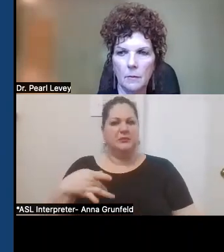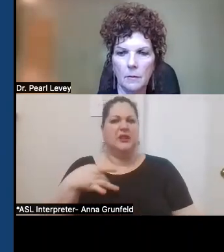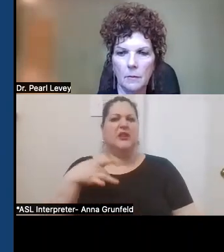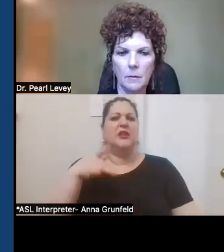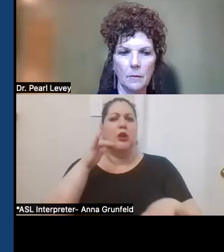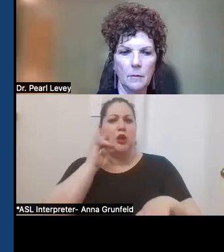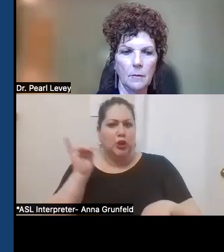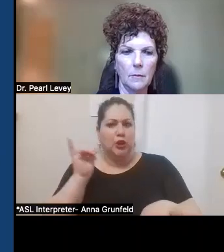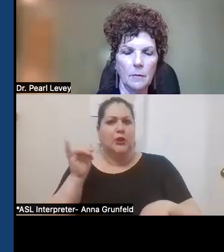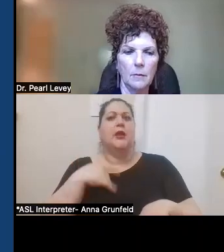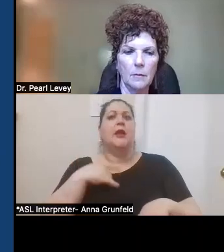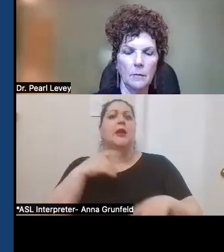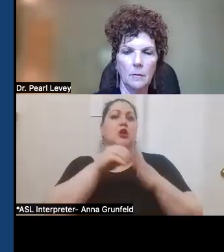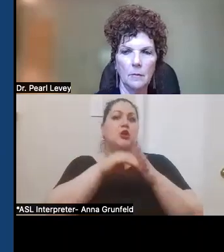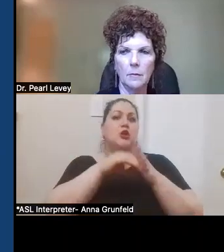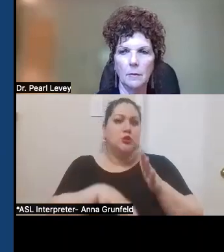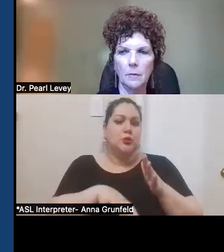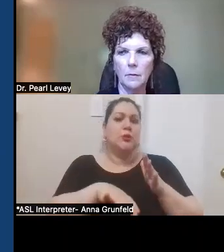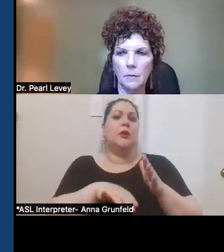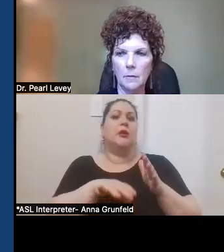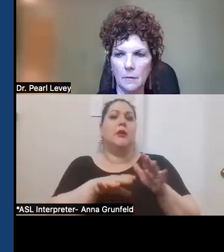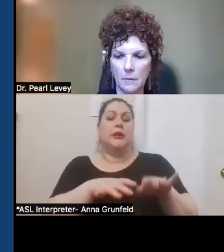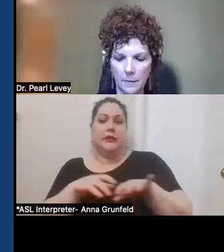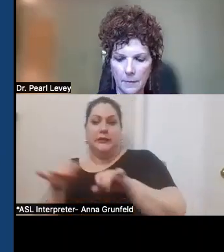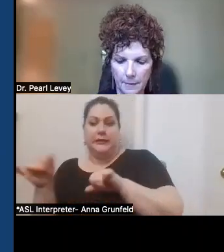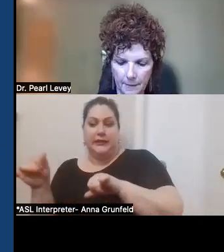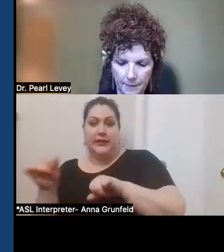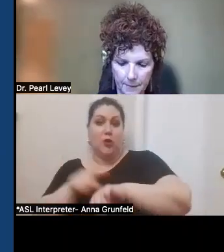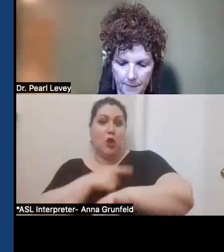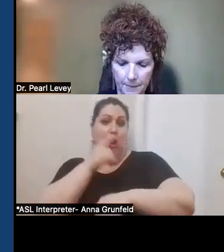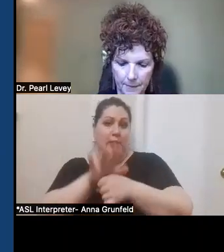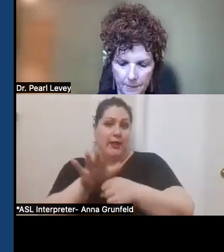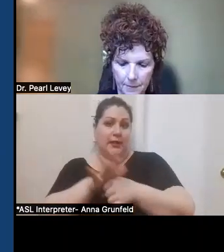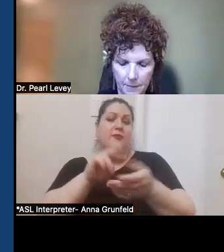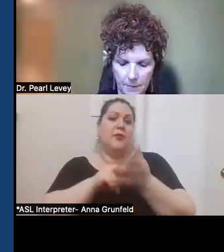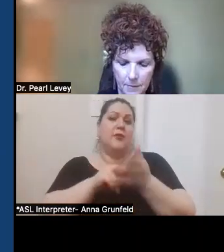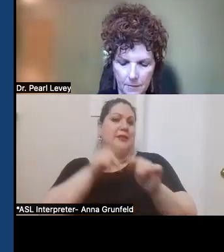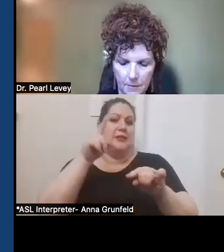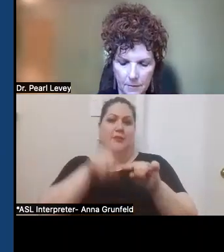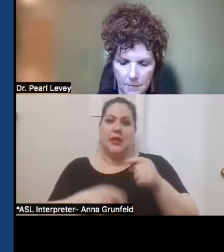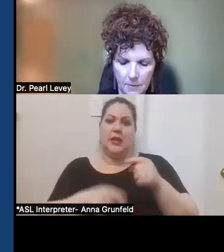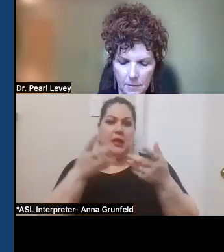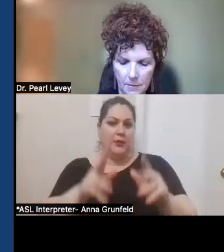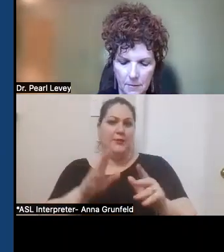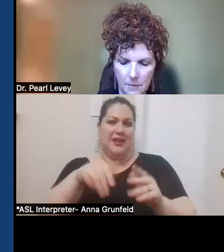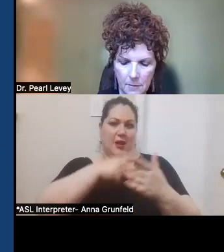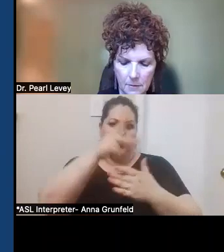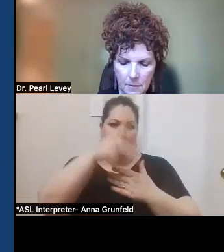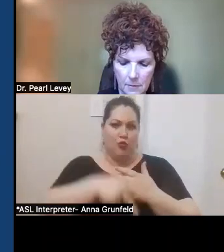that they can't complete the requirements of the program within that academic year. And so a leave of absence would come into play.